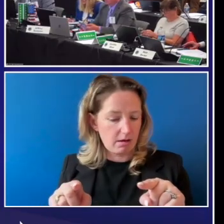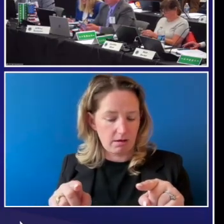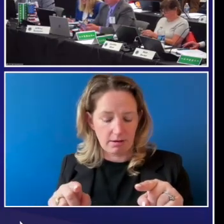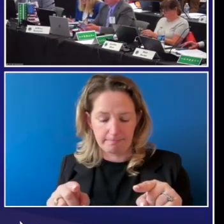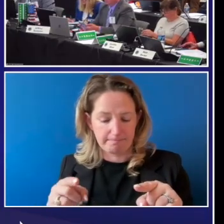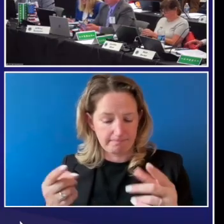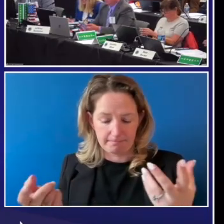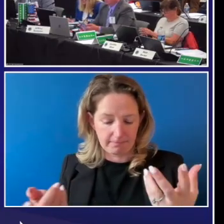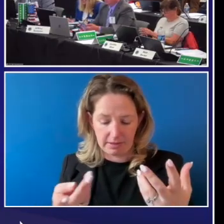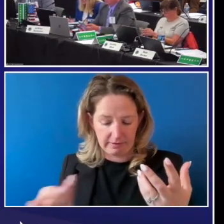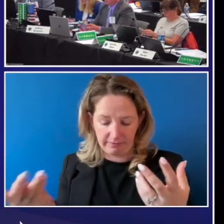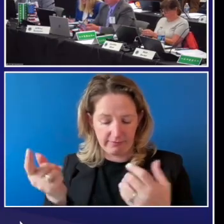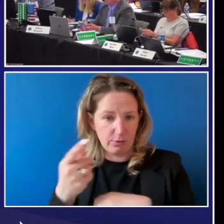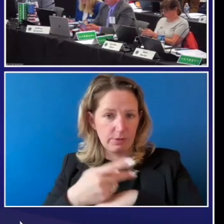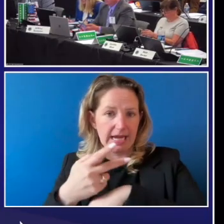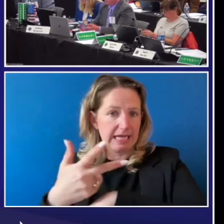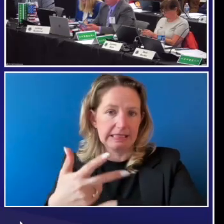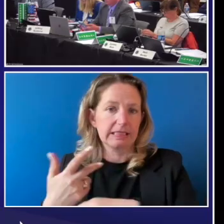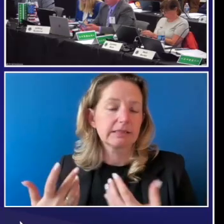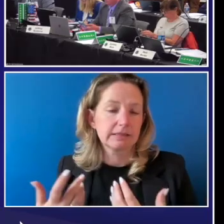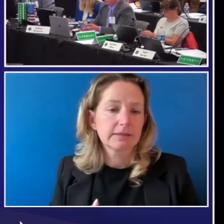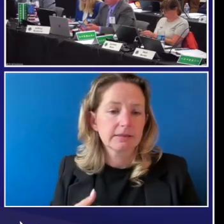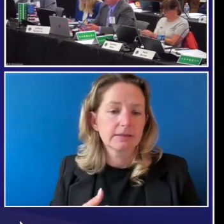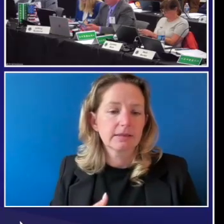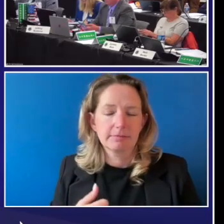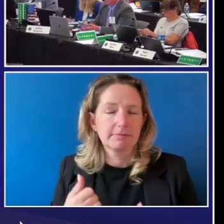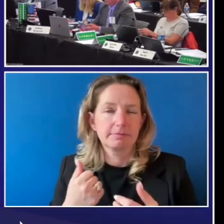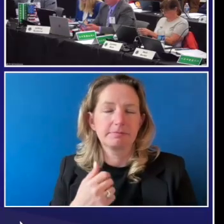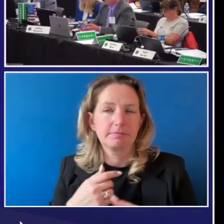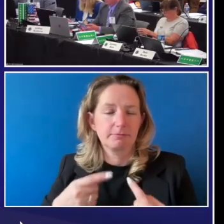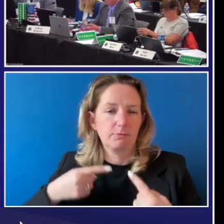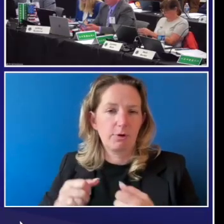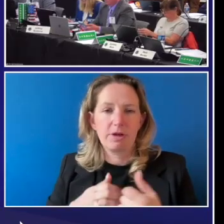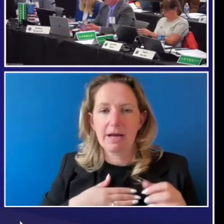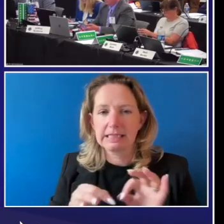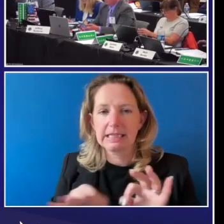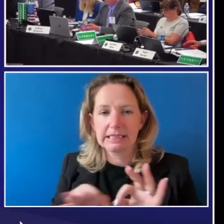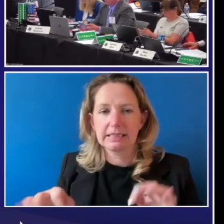a few days accrediting or accrediting institutions, having trouble putting that sentence together, sorry. Thank you, Magnus.